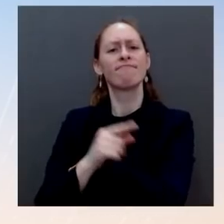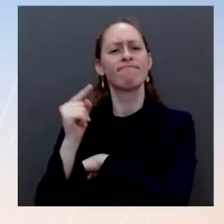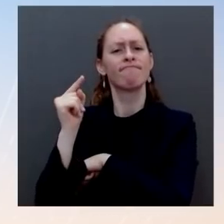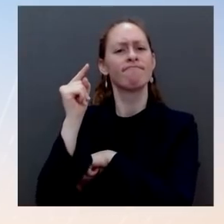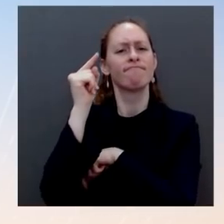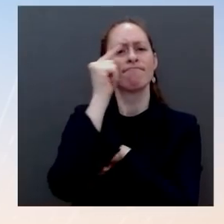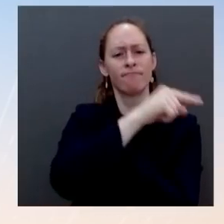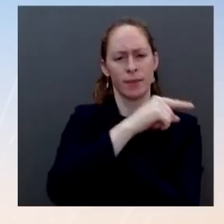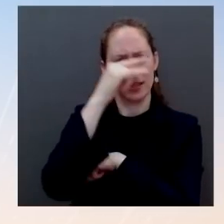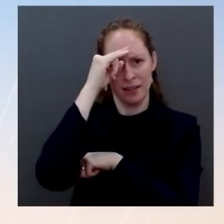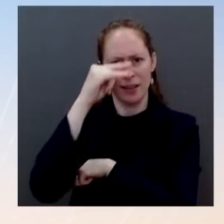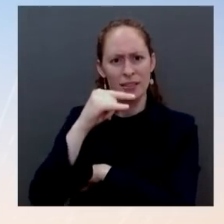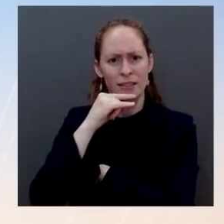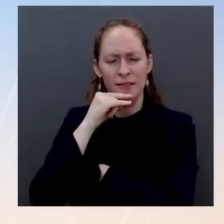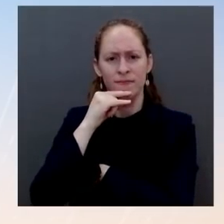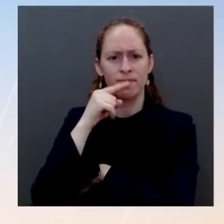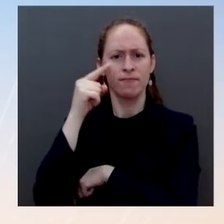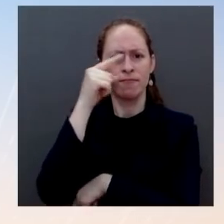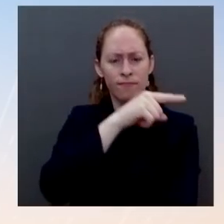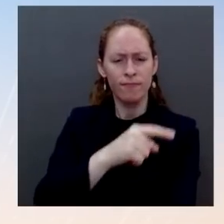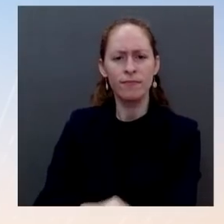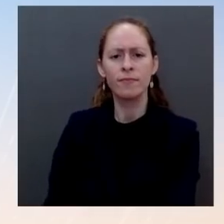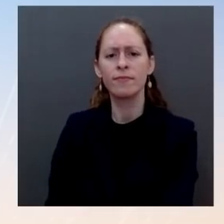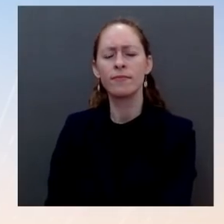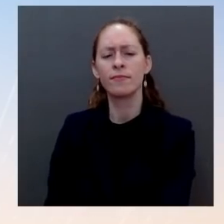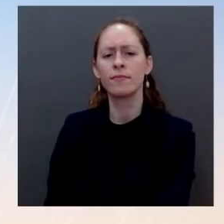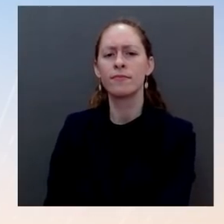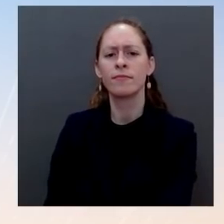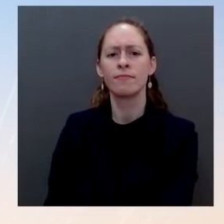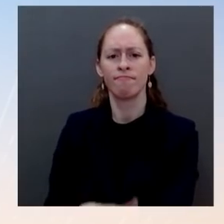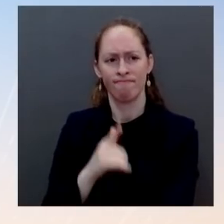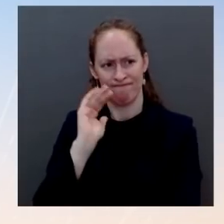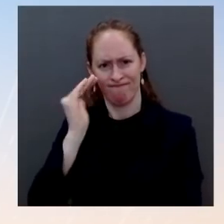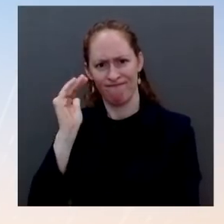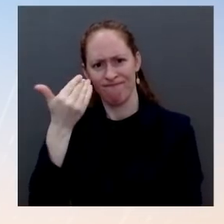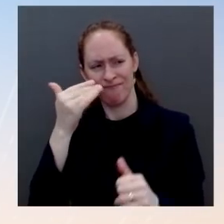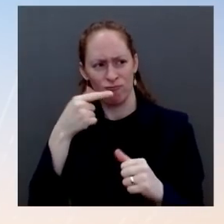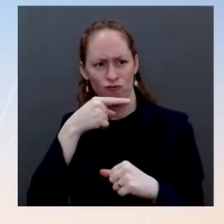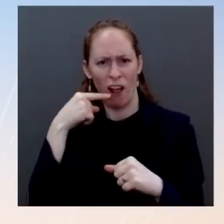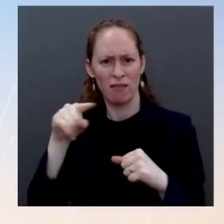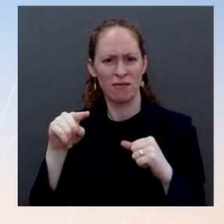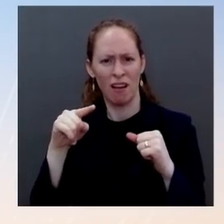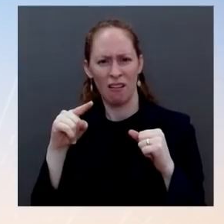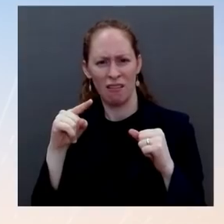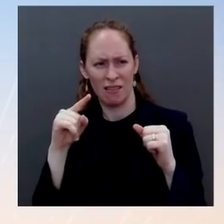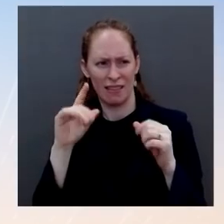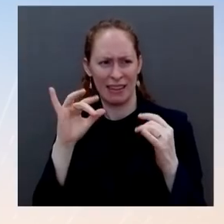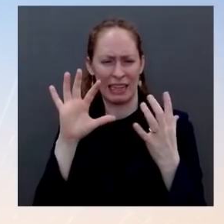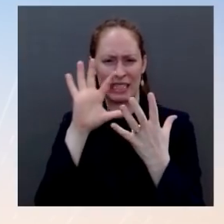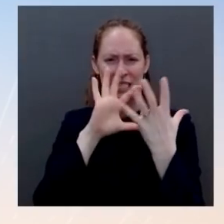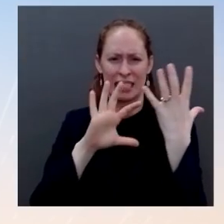less likely to invade Ukraine while this crisis is playing out in Kazakhstan? Ms. Psaki: Well, let me touch on a couple of things.